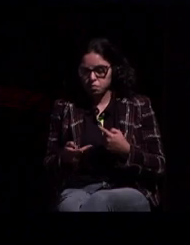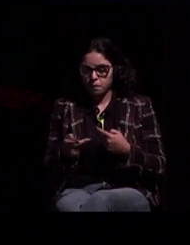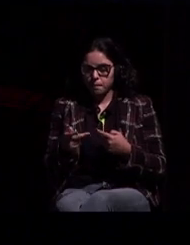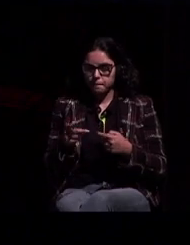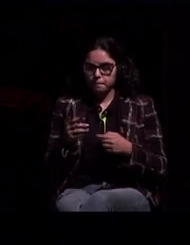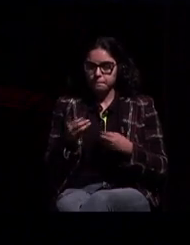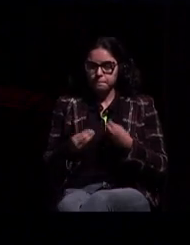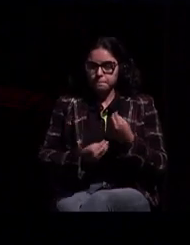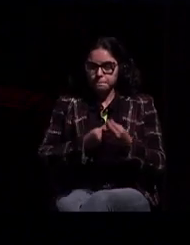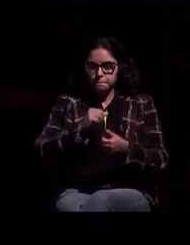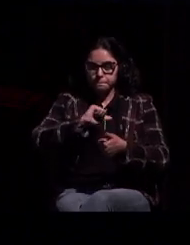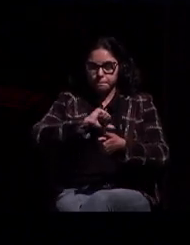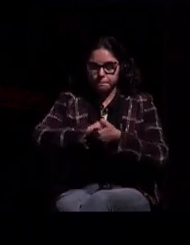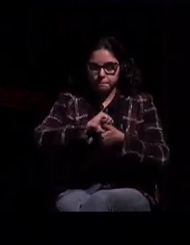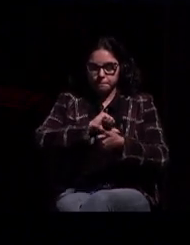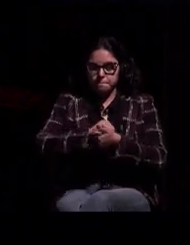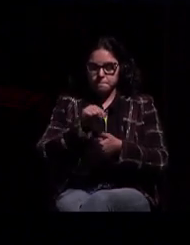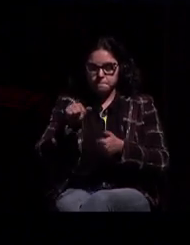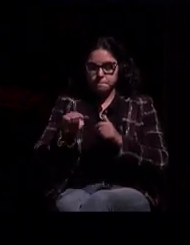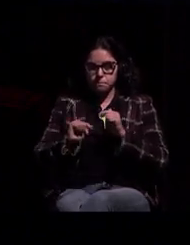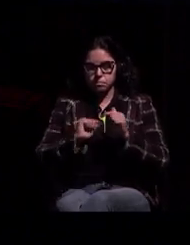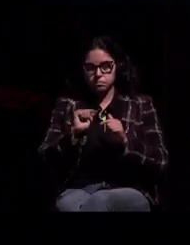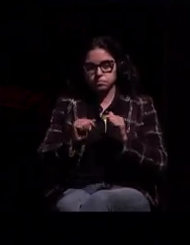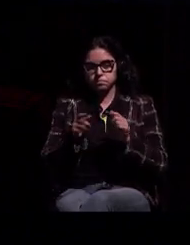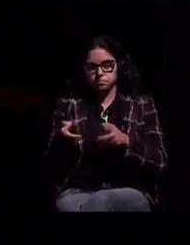So I propose that we try and get ahead